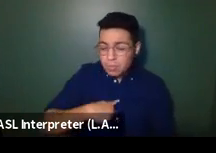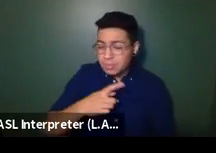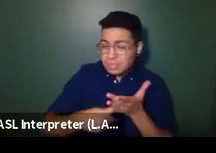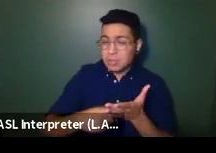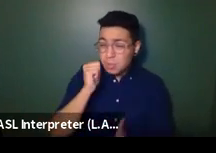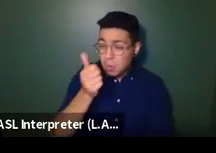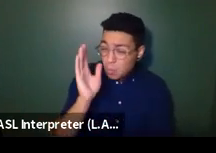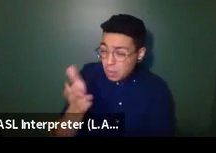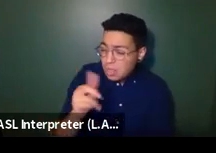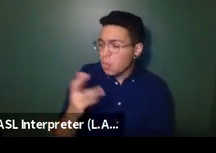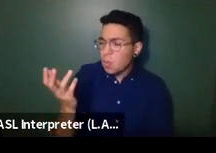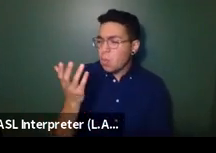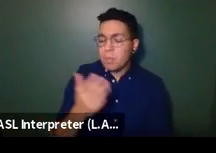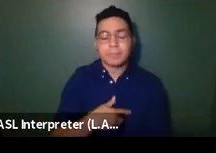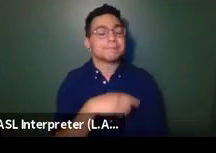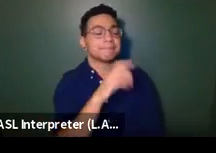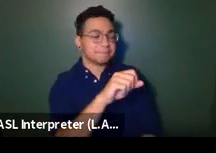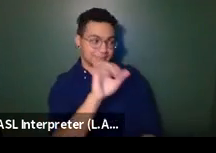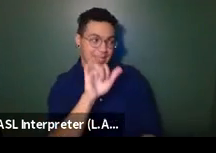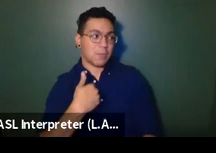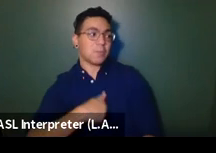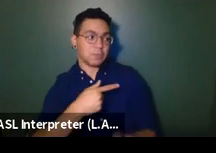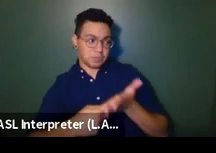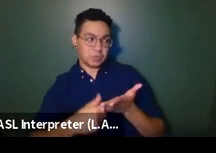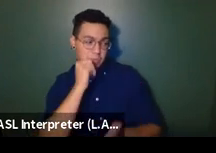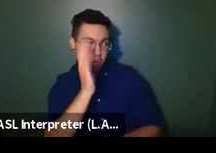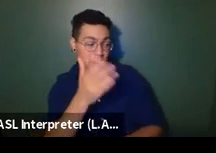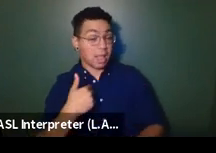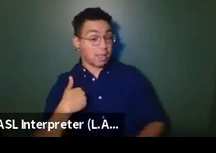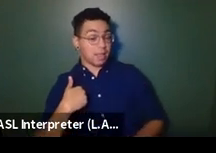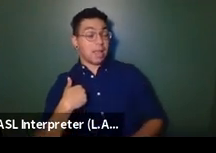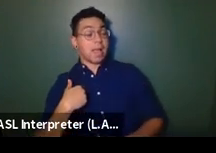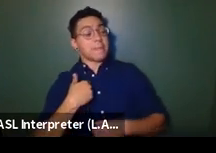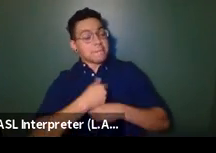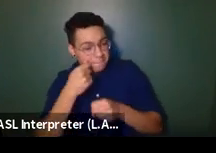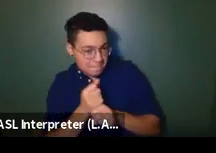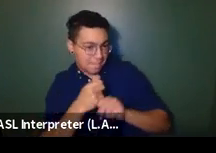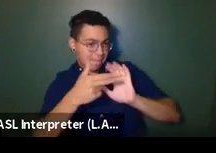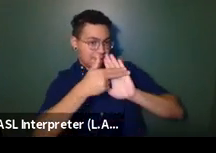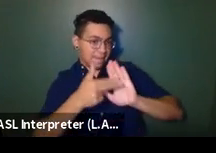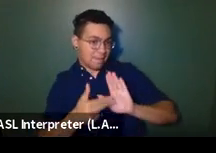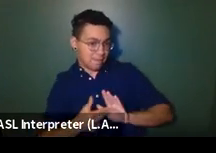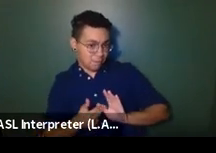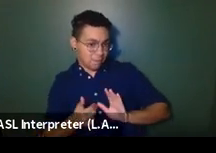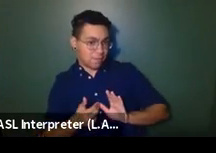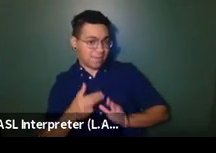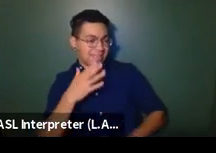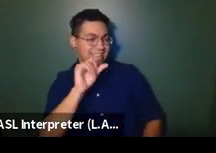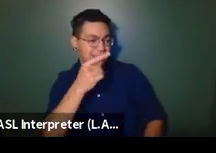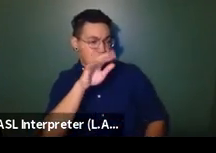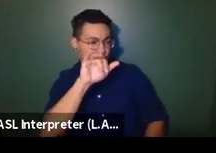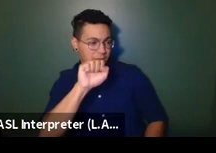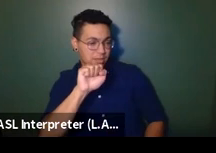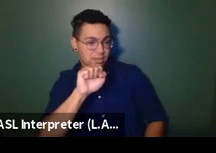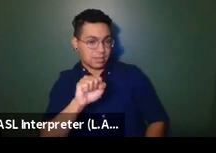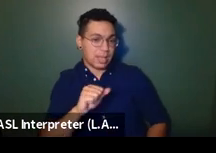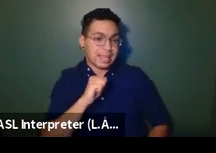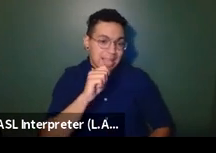ESD 189 - Amy Colburn: Yeah, it is a great book thing that will be talking about tomorrow. So I created those categories. So I didn't create a grade category for this. So each